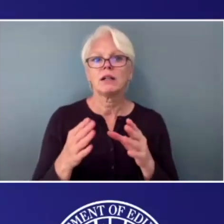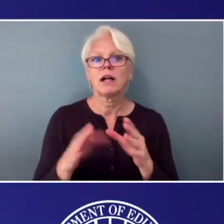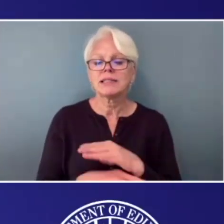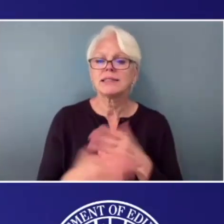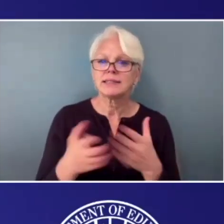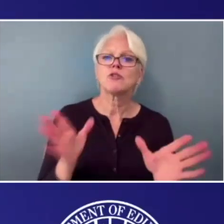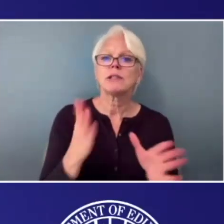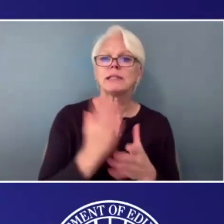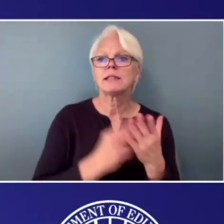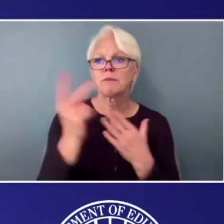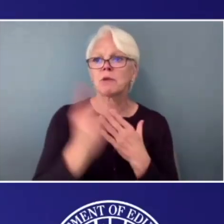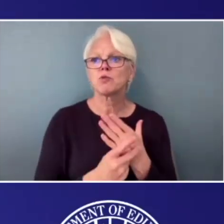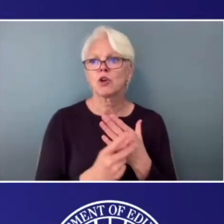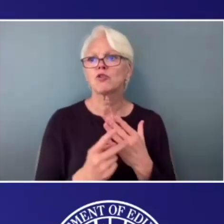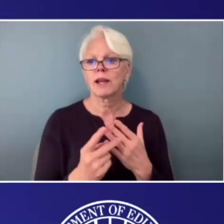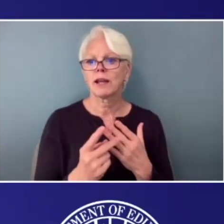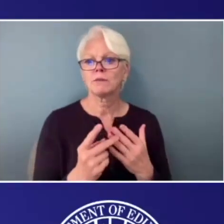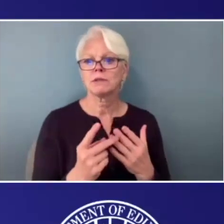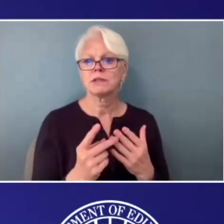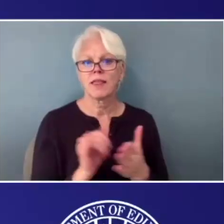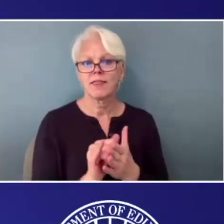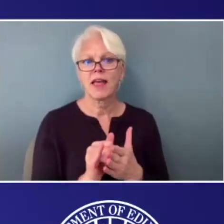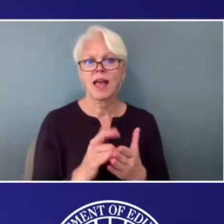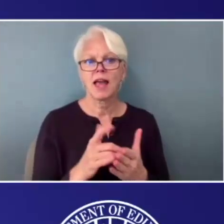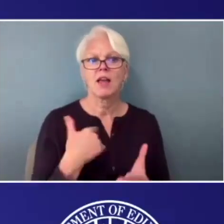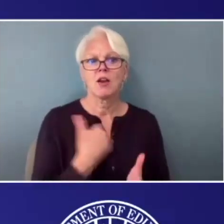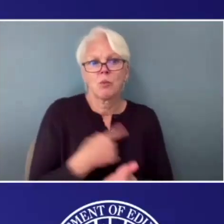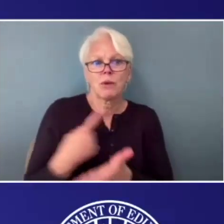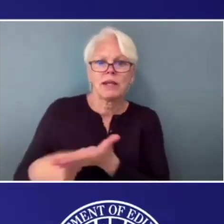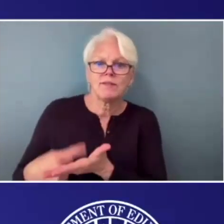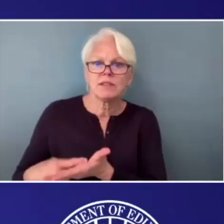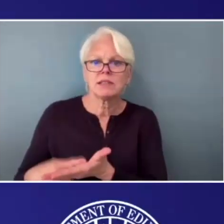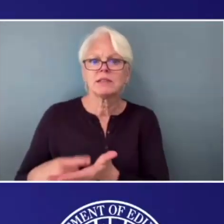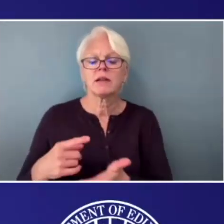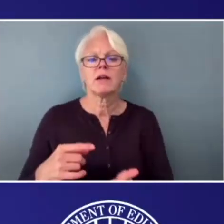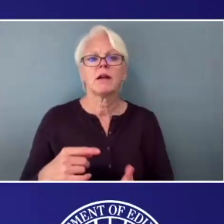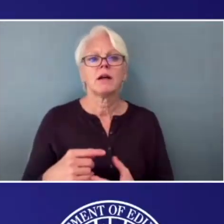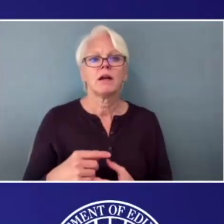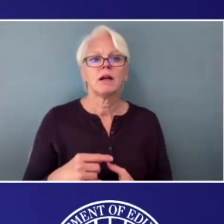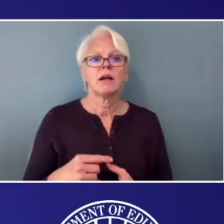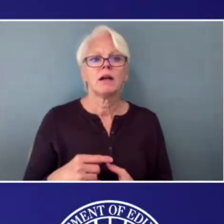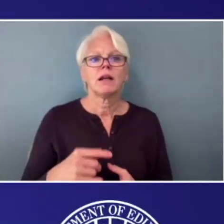that we've talked about that are like eligible for, for example, for the health,